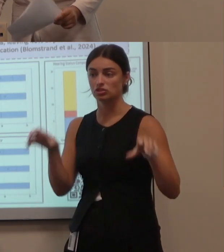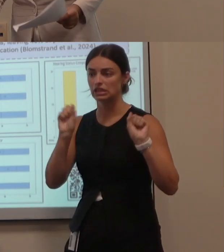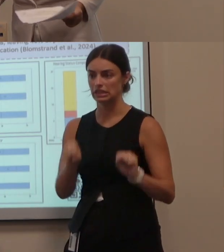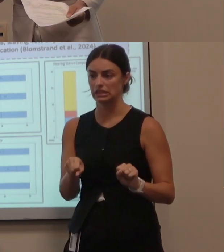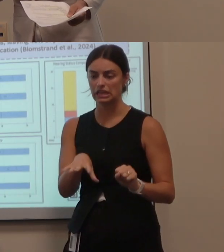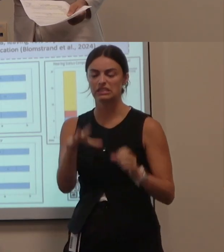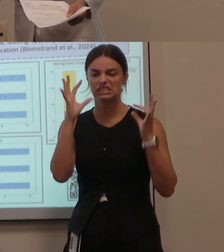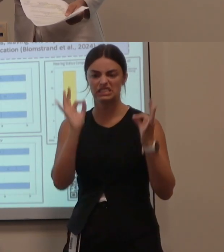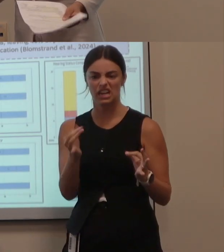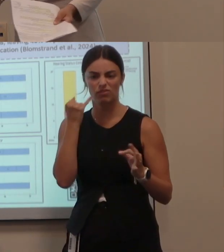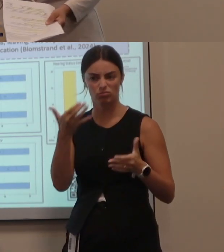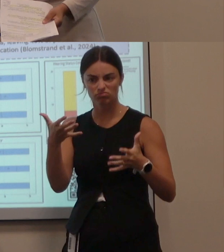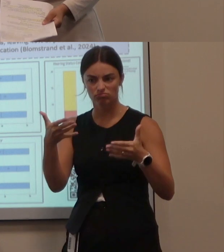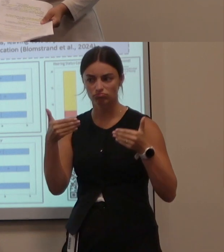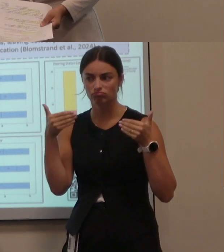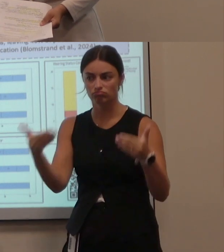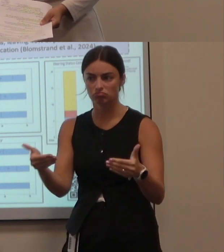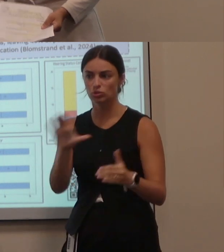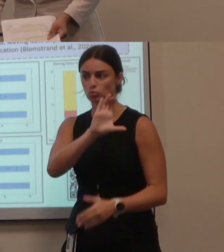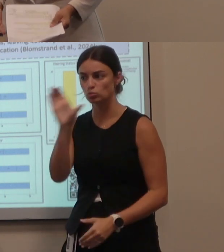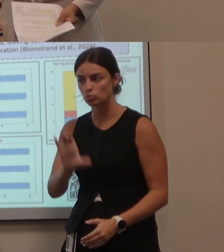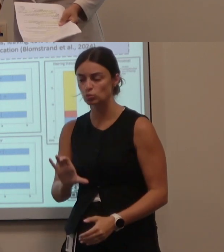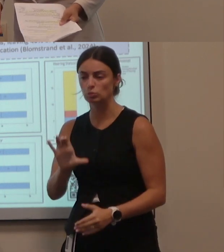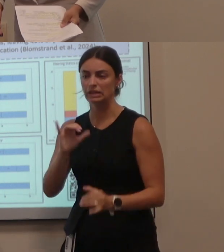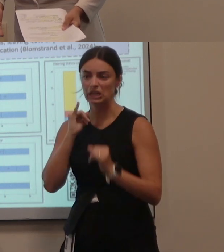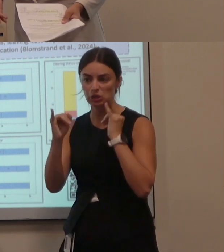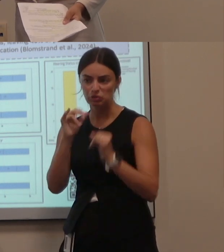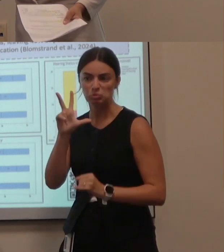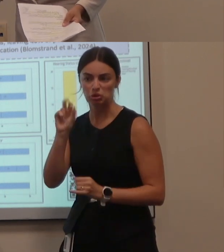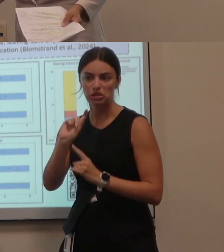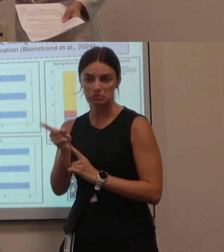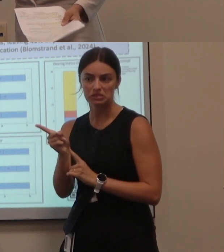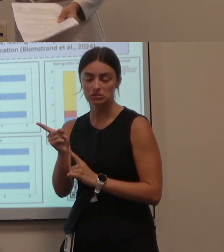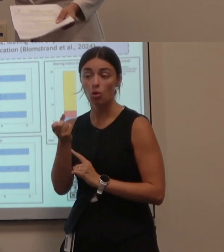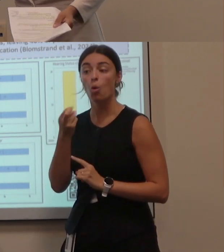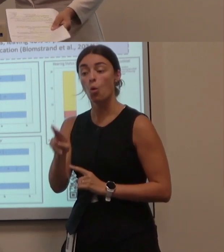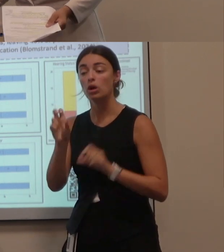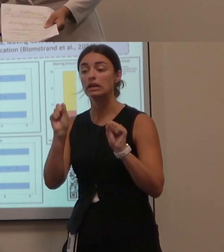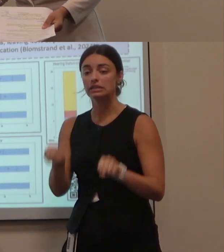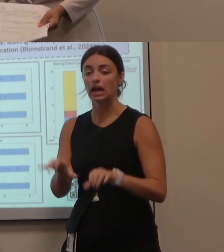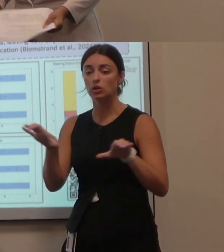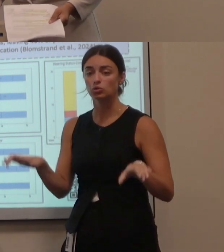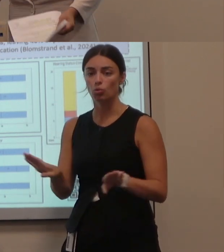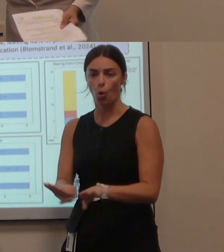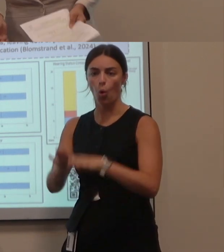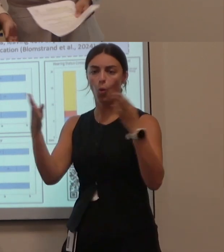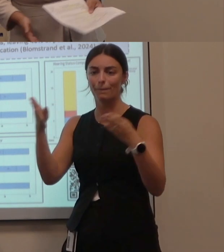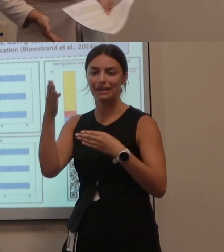in a 30 minute Zoom interview or complete six open-ended questions via the survey.